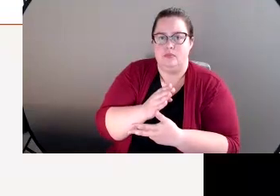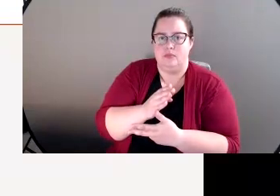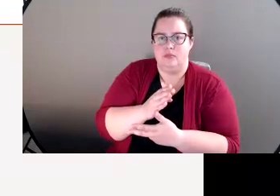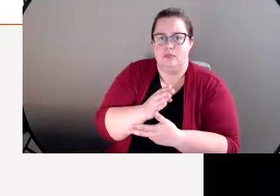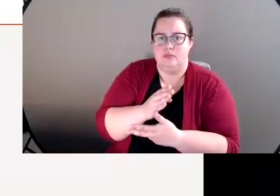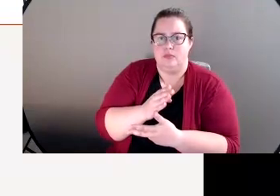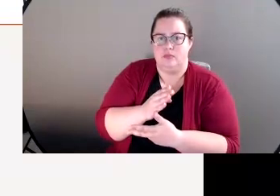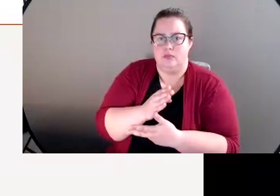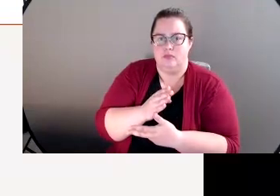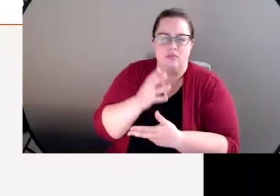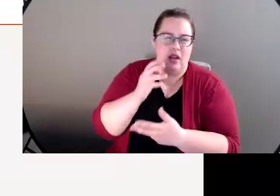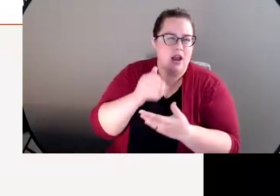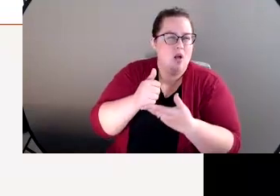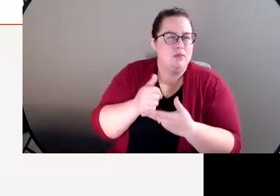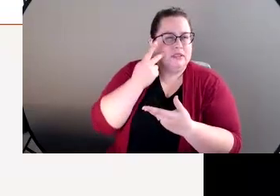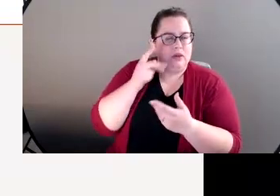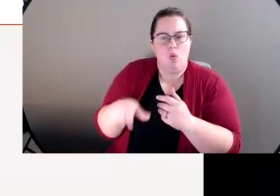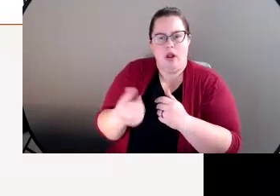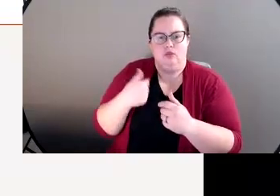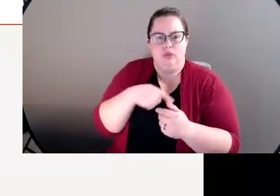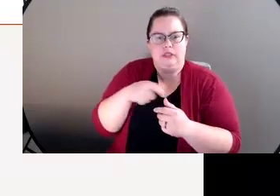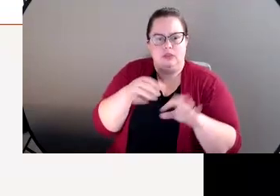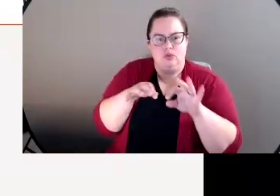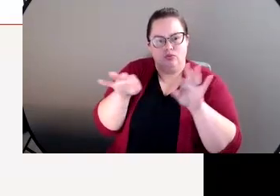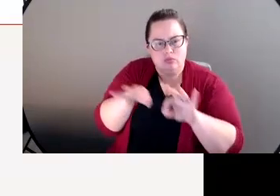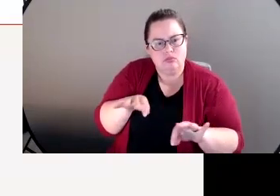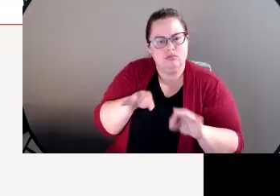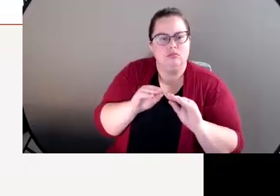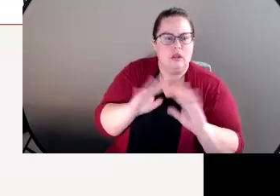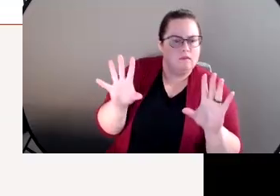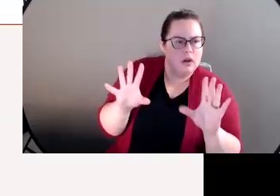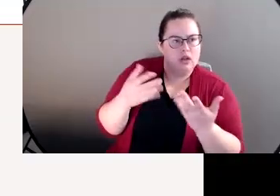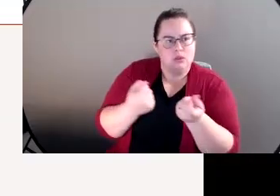we need to cover or how we can support you, and support each other,